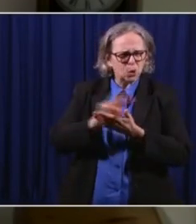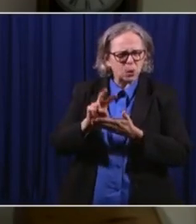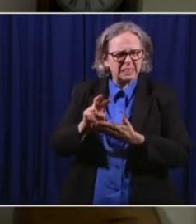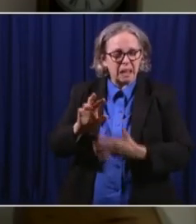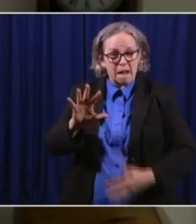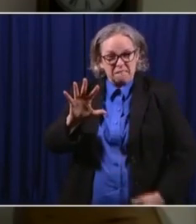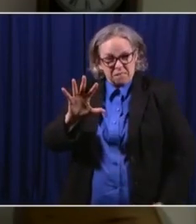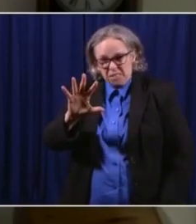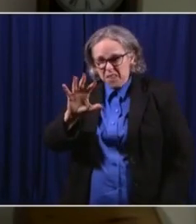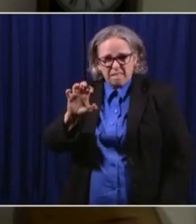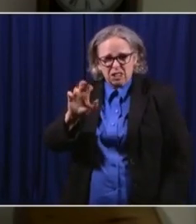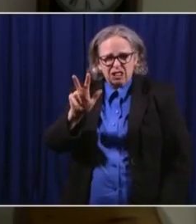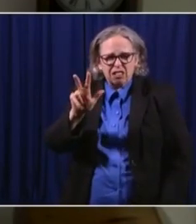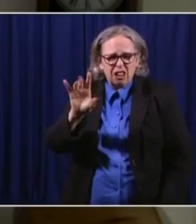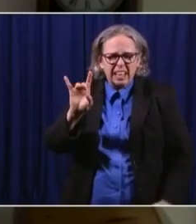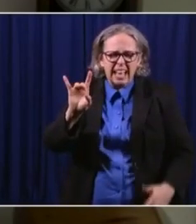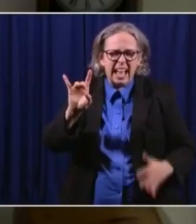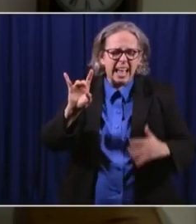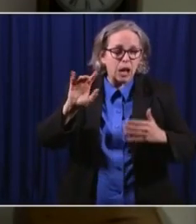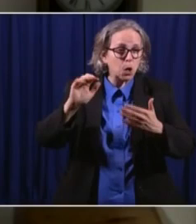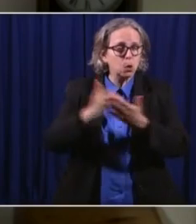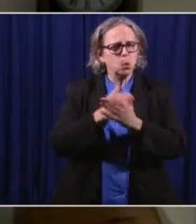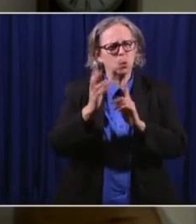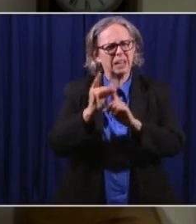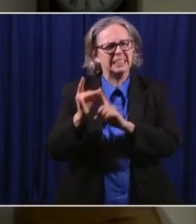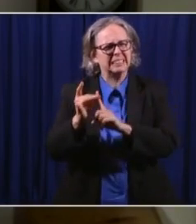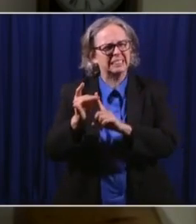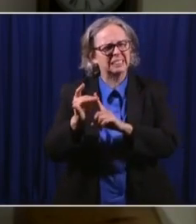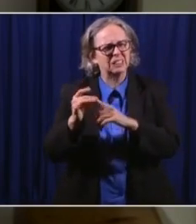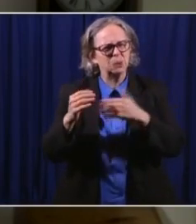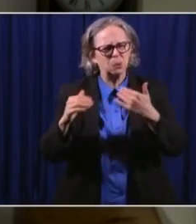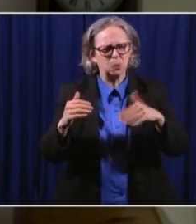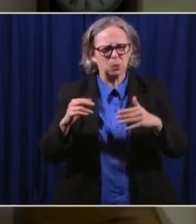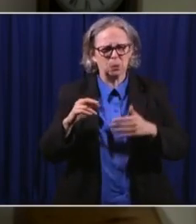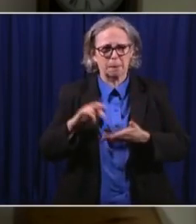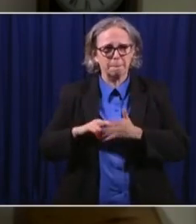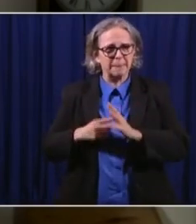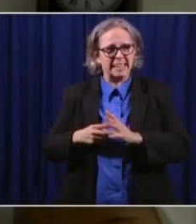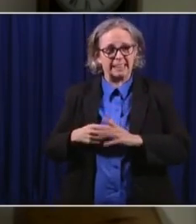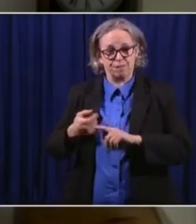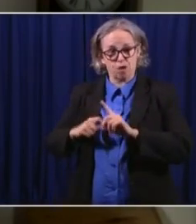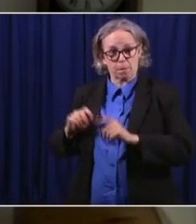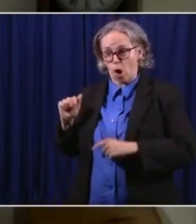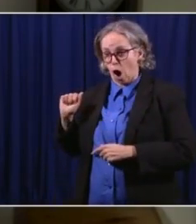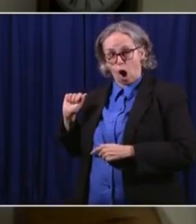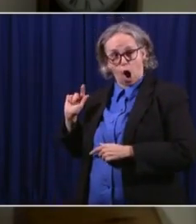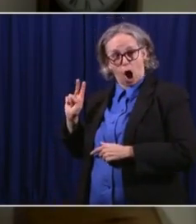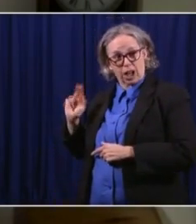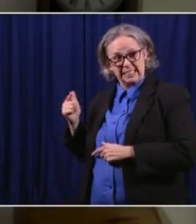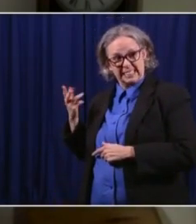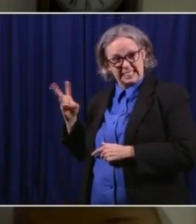UNFORTUNATELY RED THIS WEEK. THEY ADDED 538 CASES DURING THE